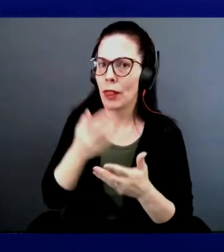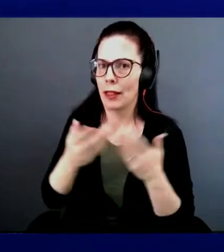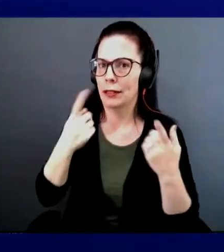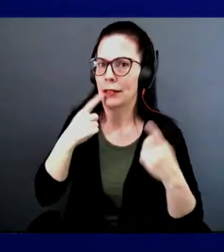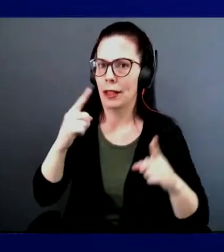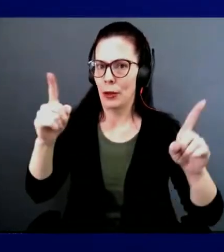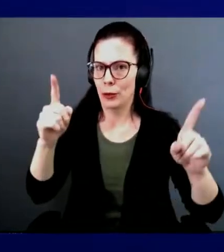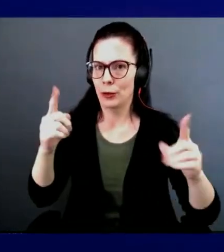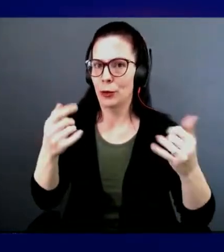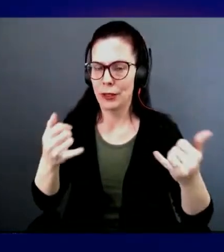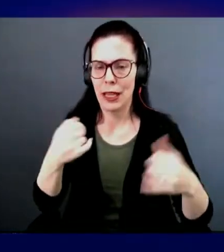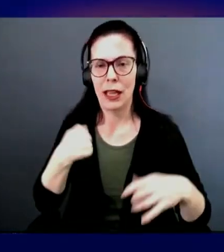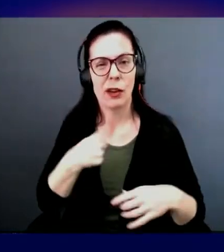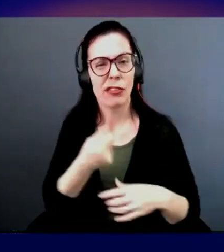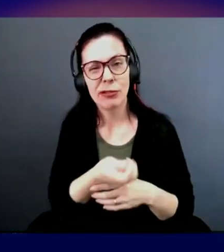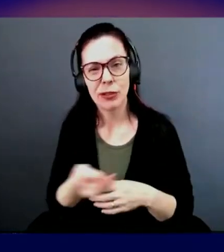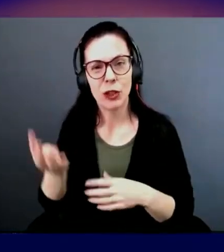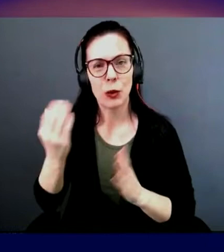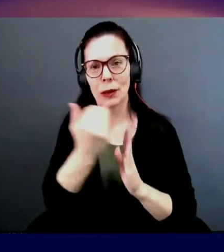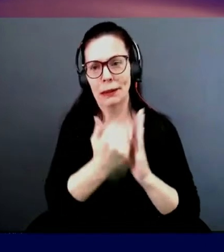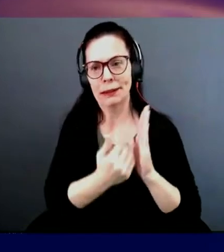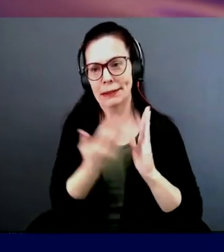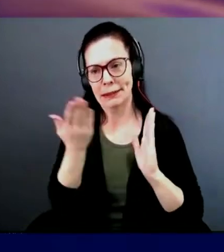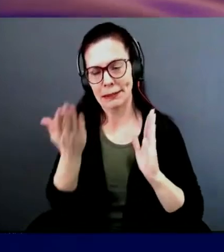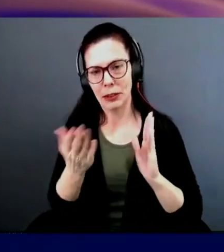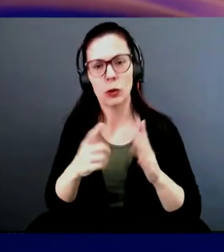We have a couple of them listed here. Let's start off with one of the first ones